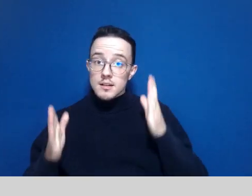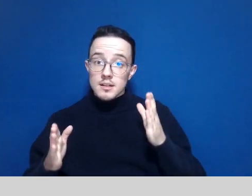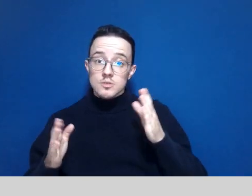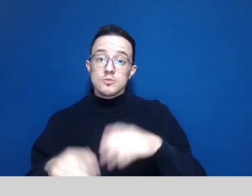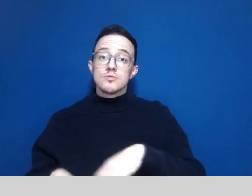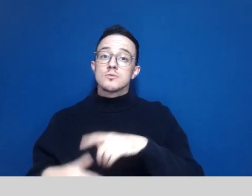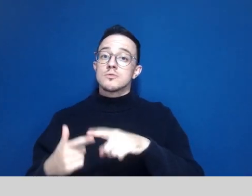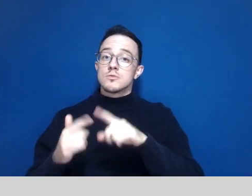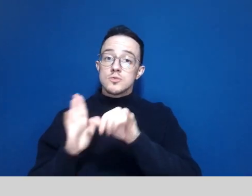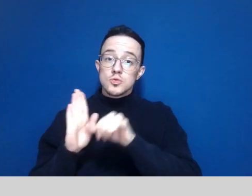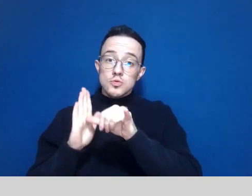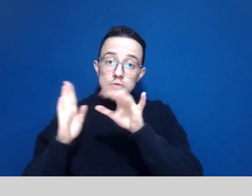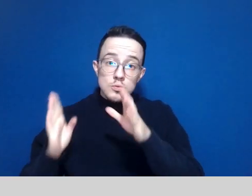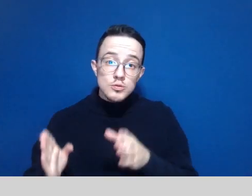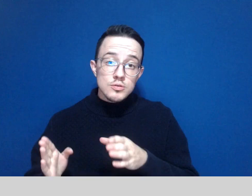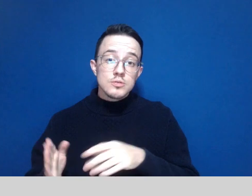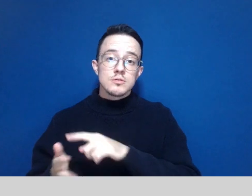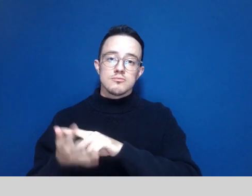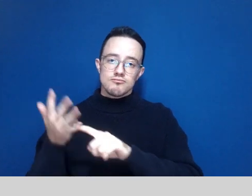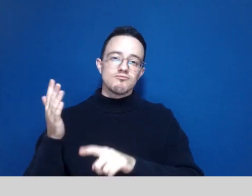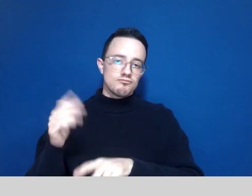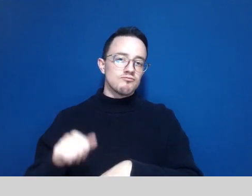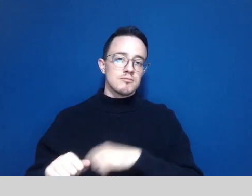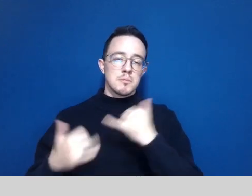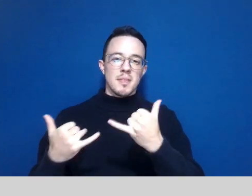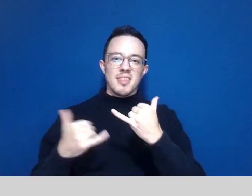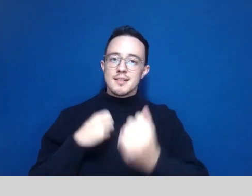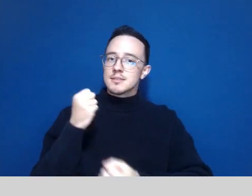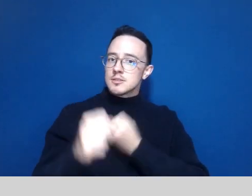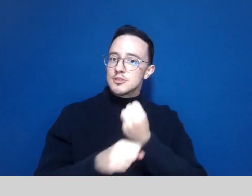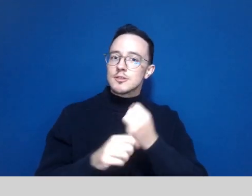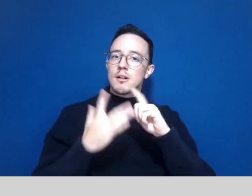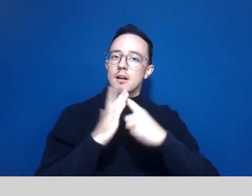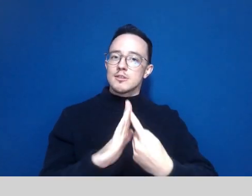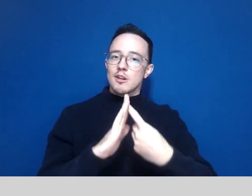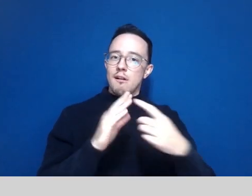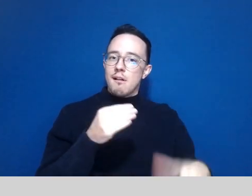And as a Python developer, one of the things that I see a lot